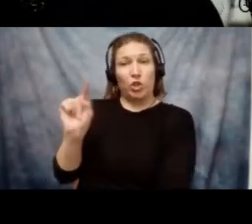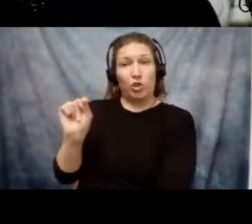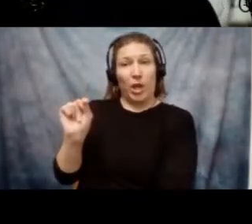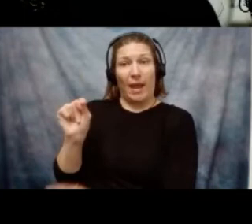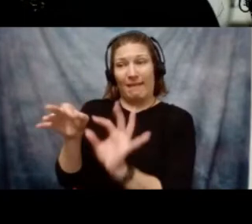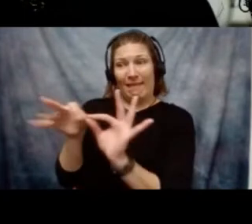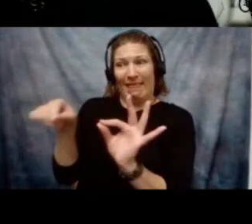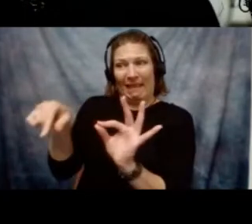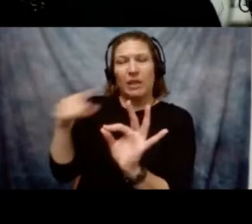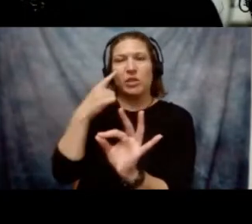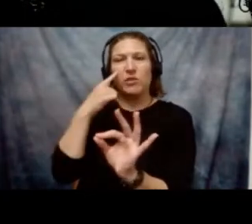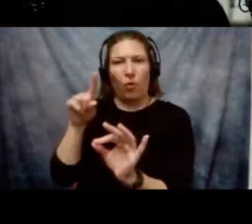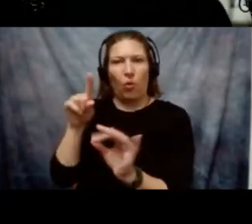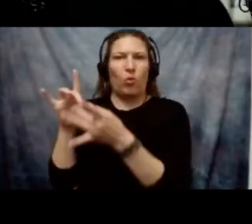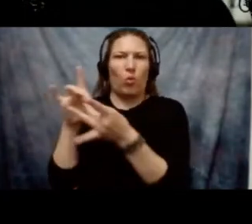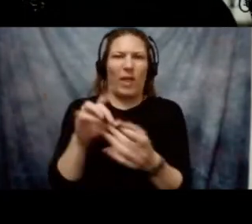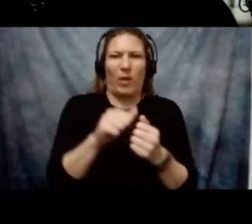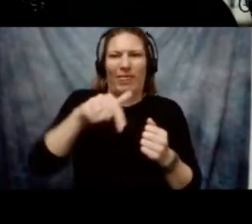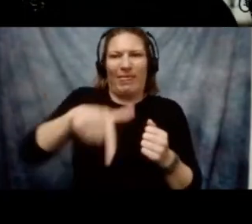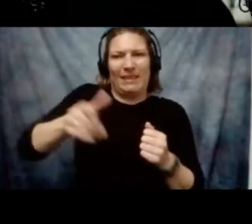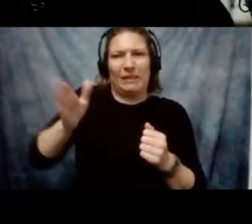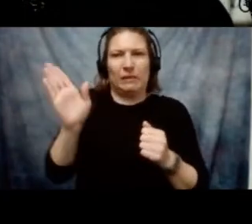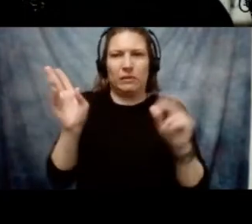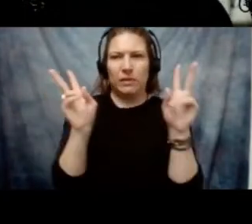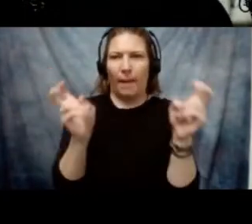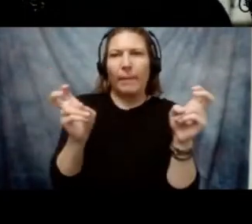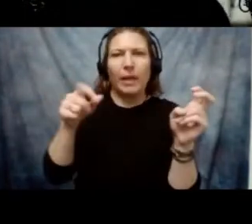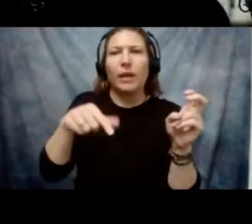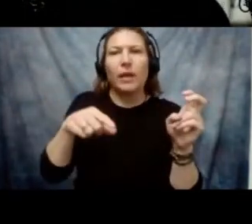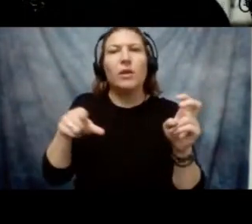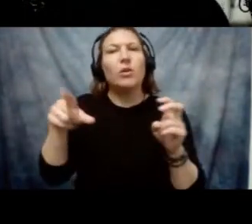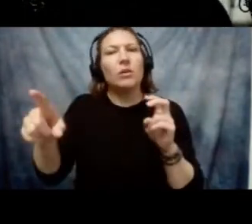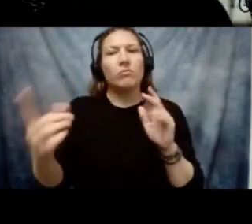to you about what you're working on and how you're improving because i can learn a lot from you as